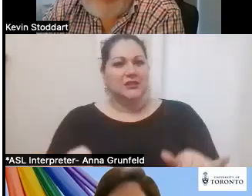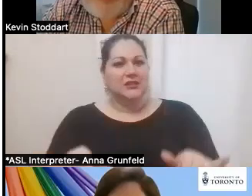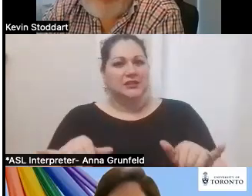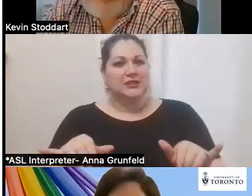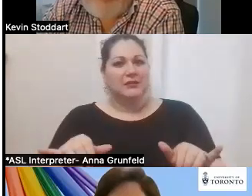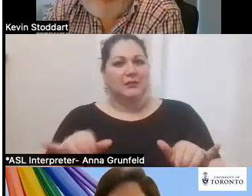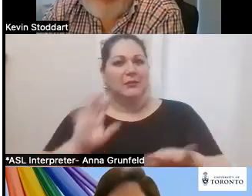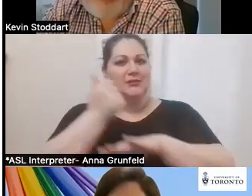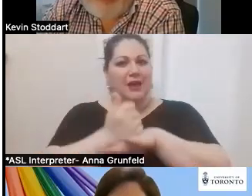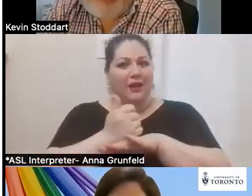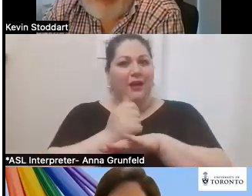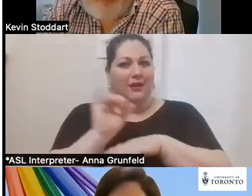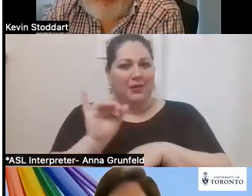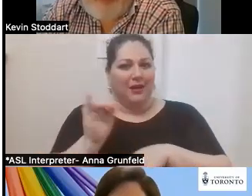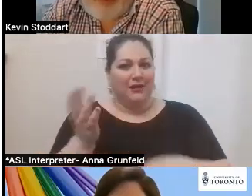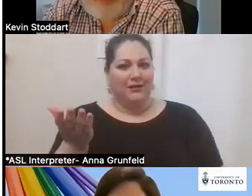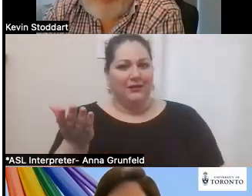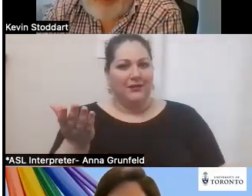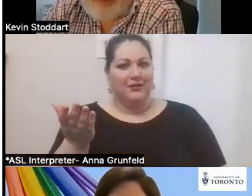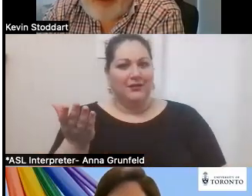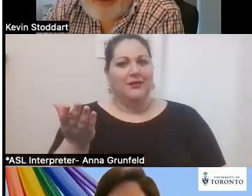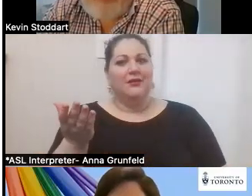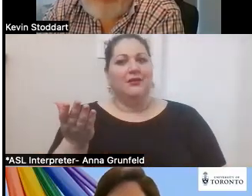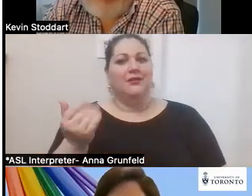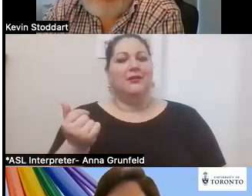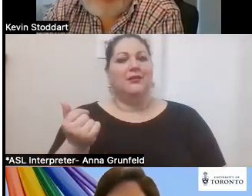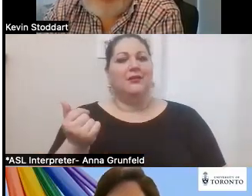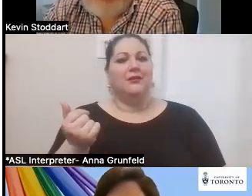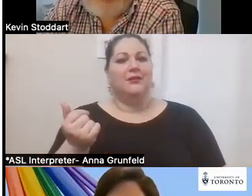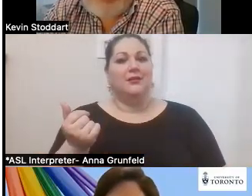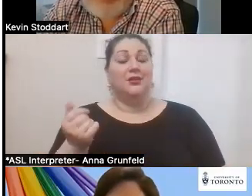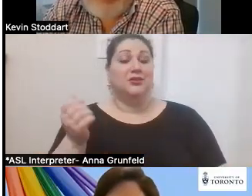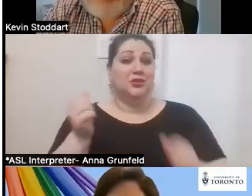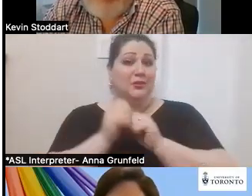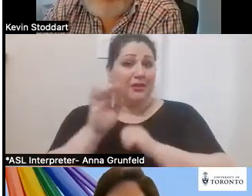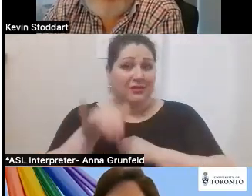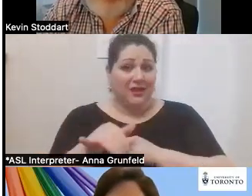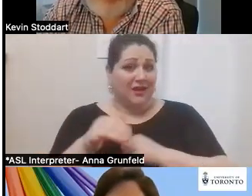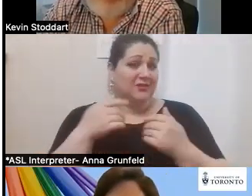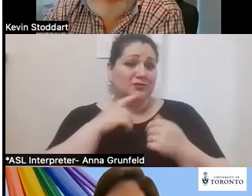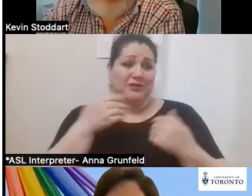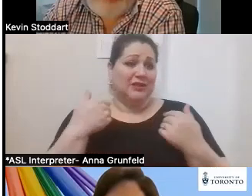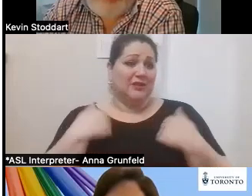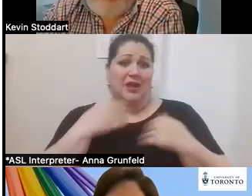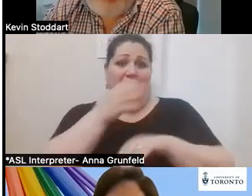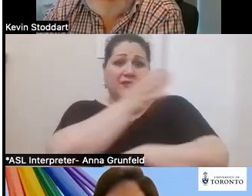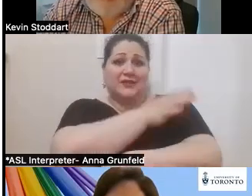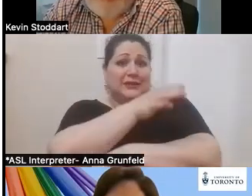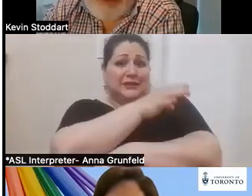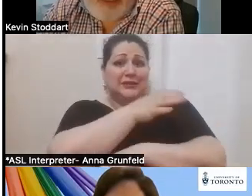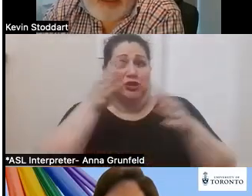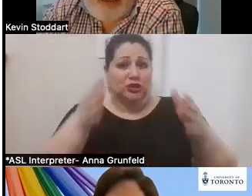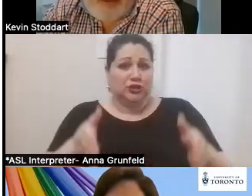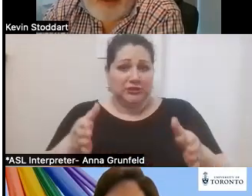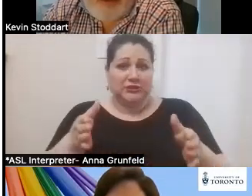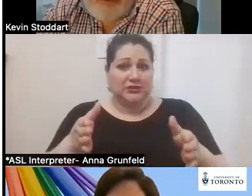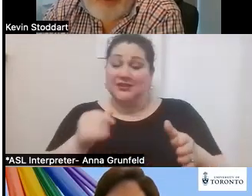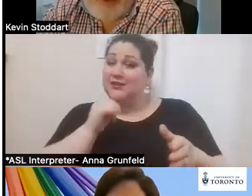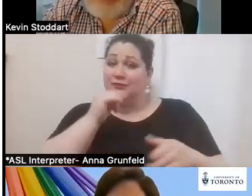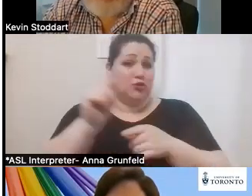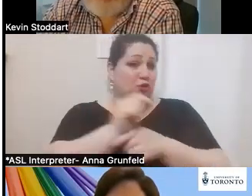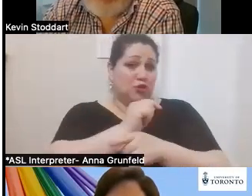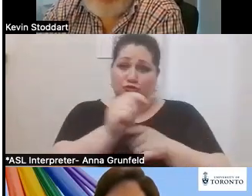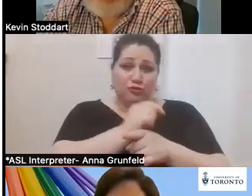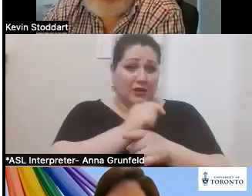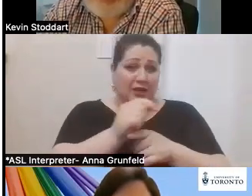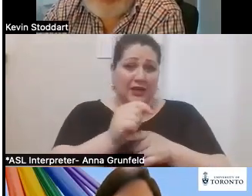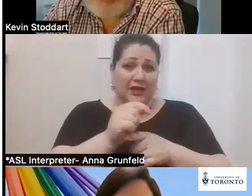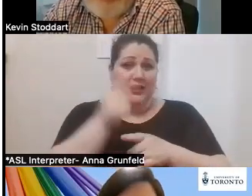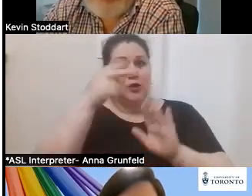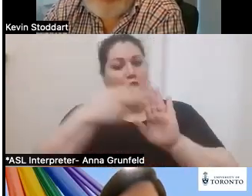So along with that, we have clinicians who are not trained to diagnose autism adults.